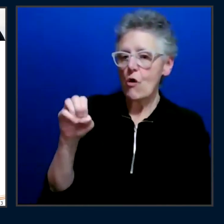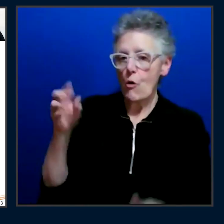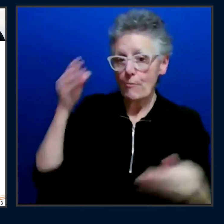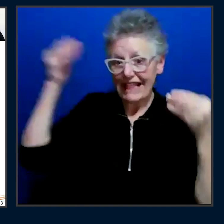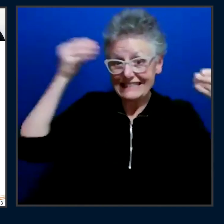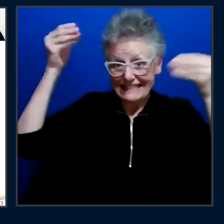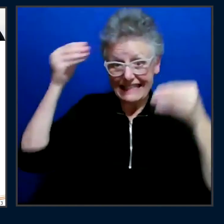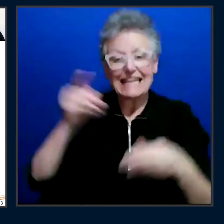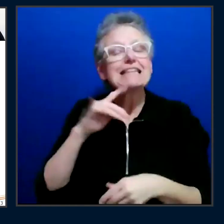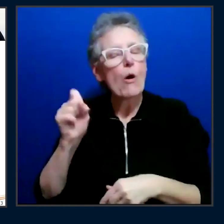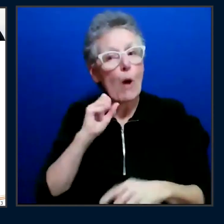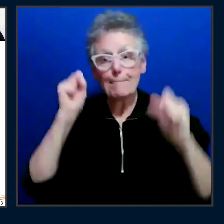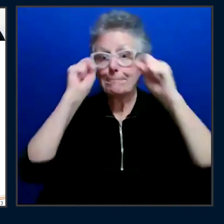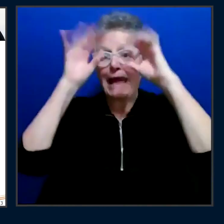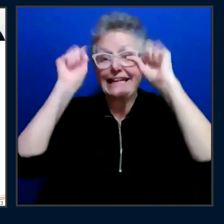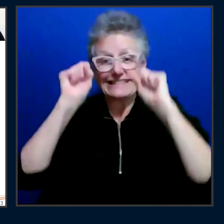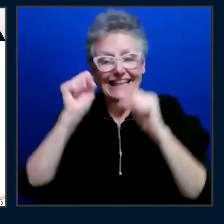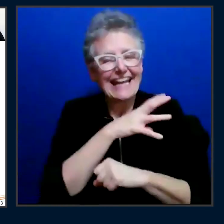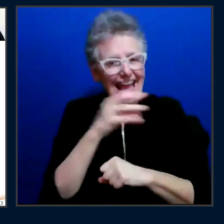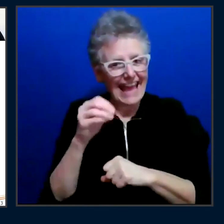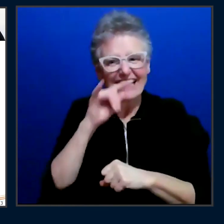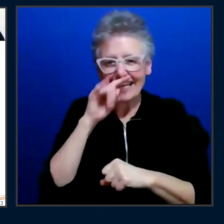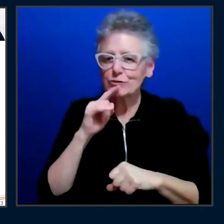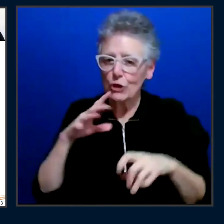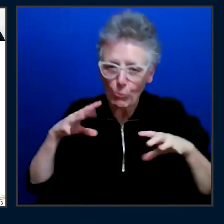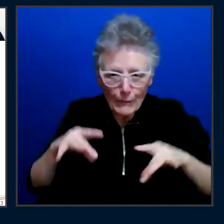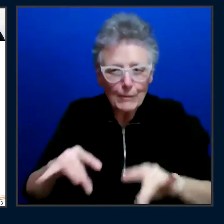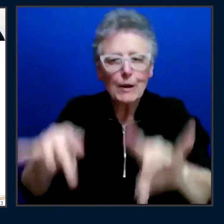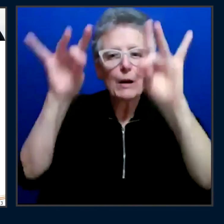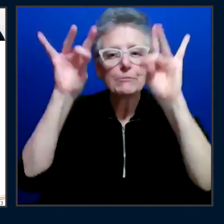is something that is amazing, and kids do pick things up,